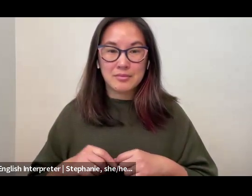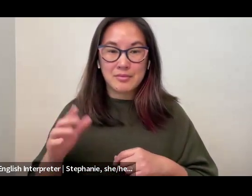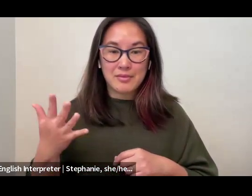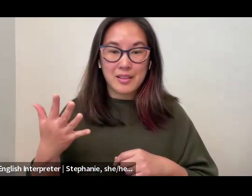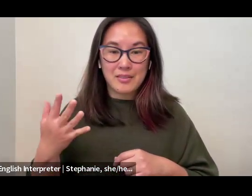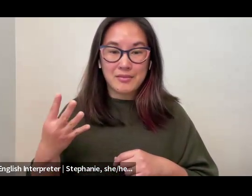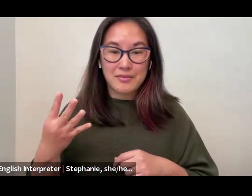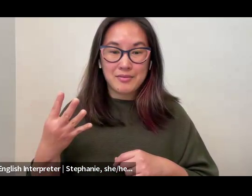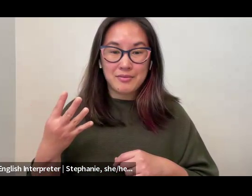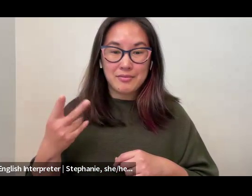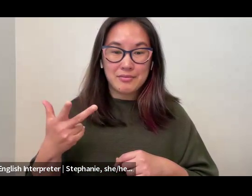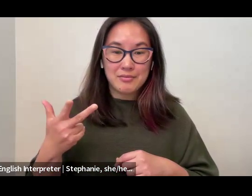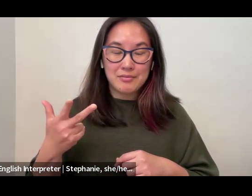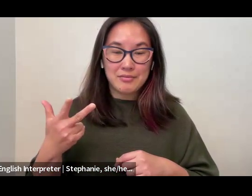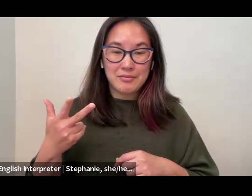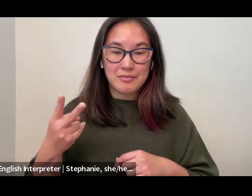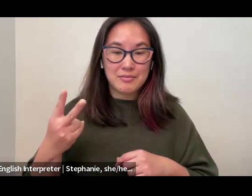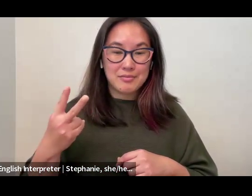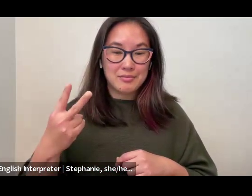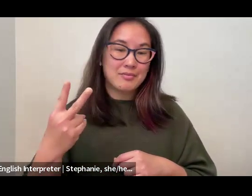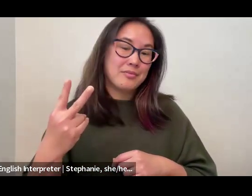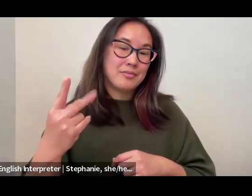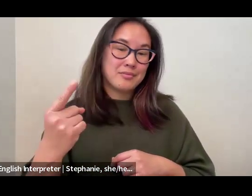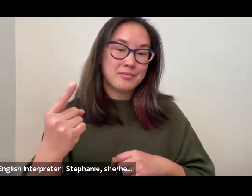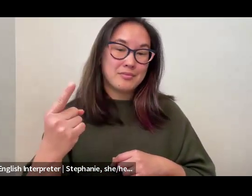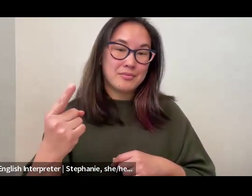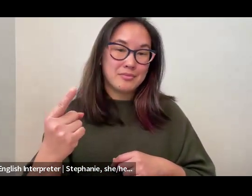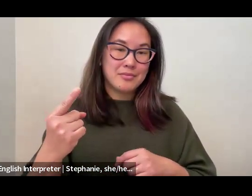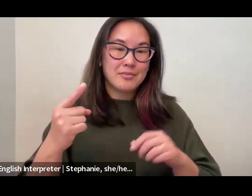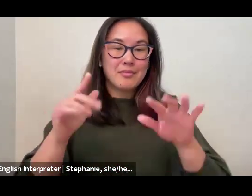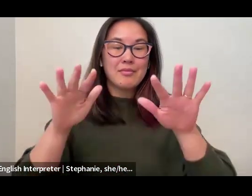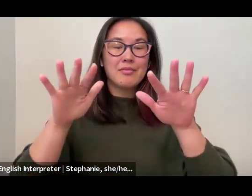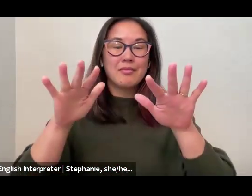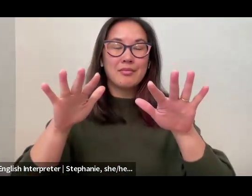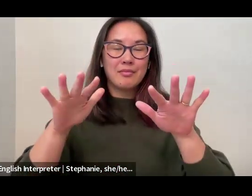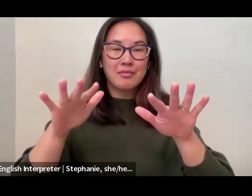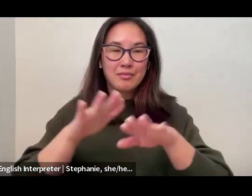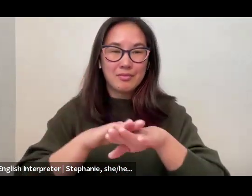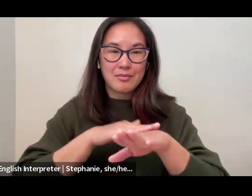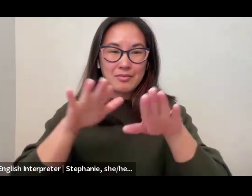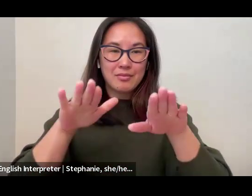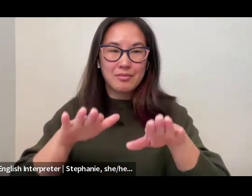three, two, one, gently lower it down. Nicely done.